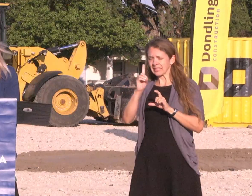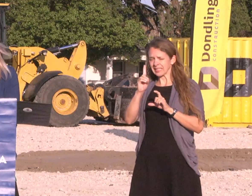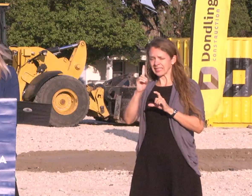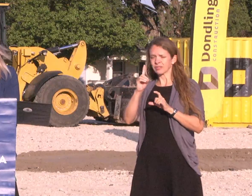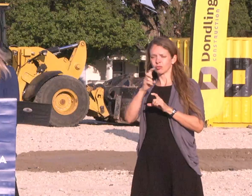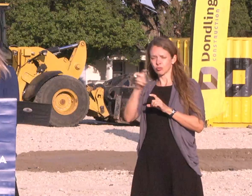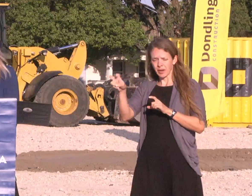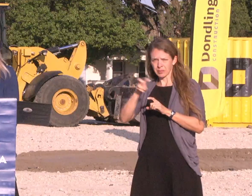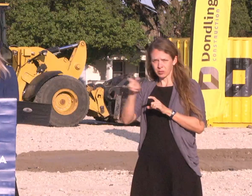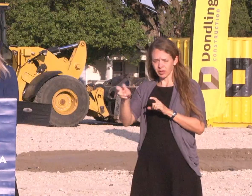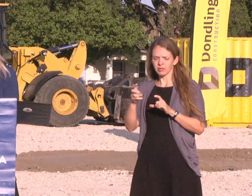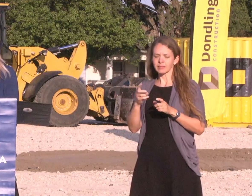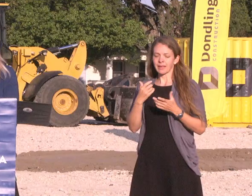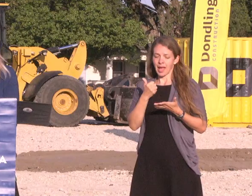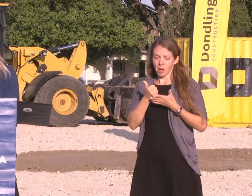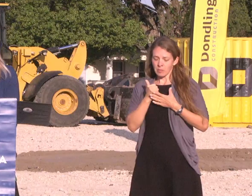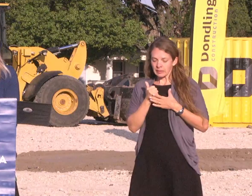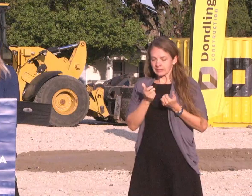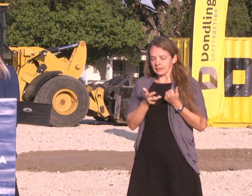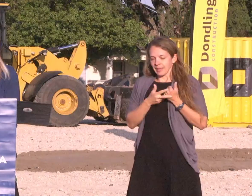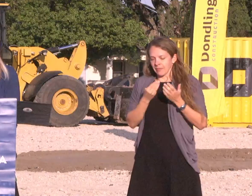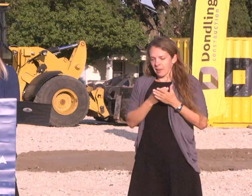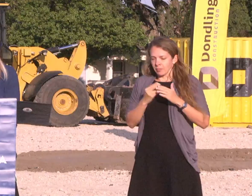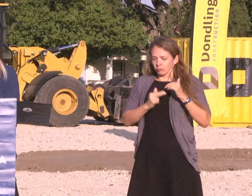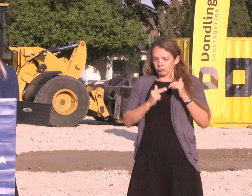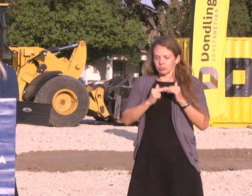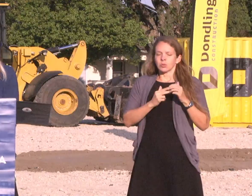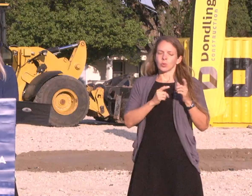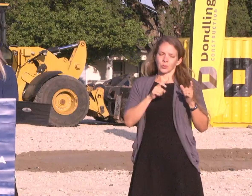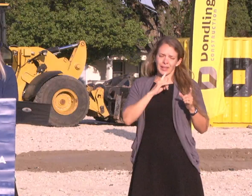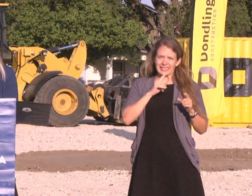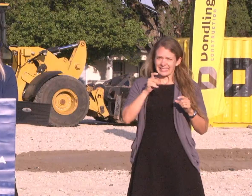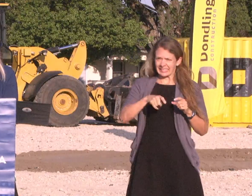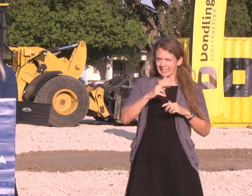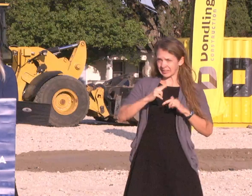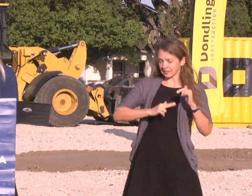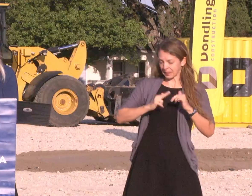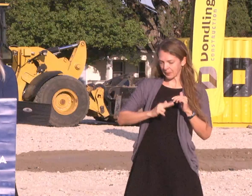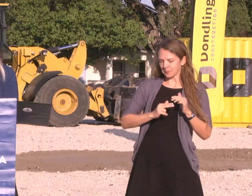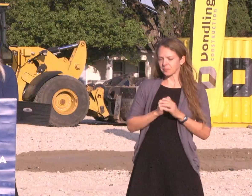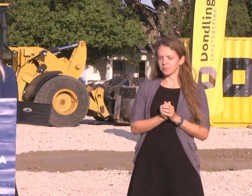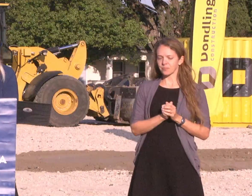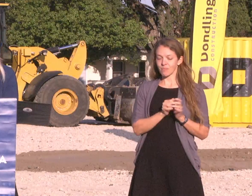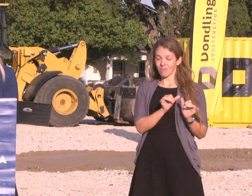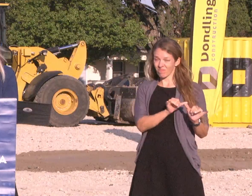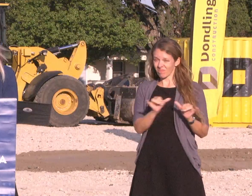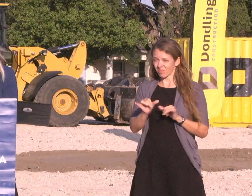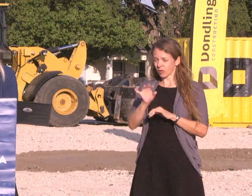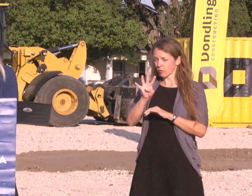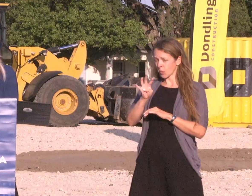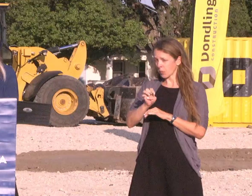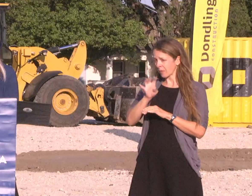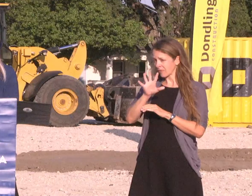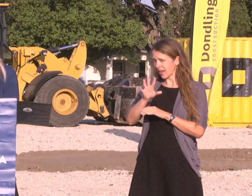residents save money on construction of this much needed facility as did the $4.5 million from wiaw